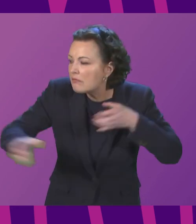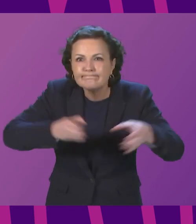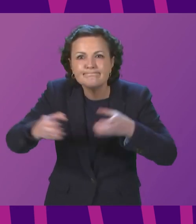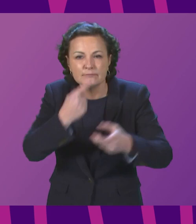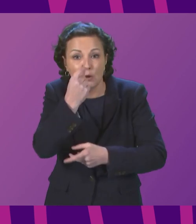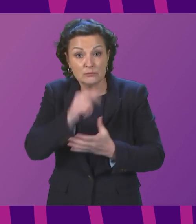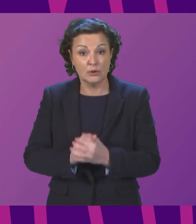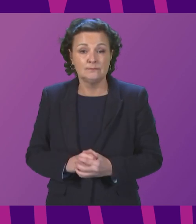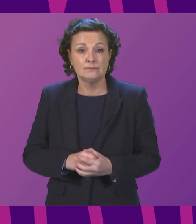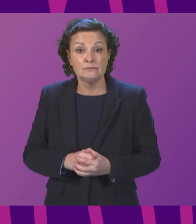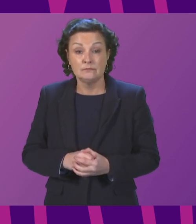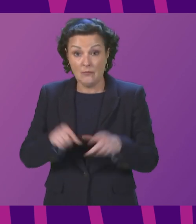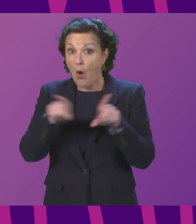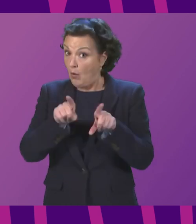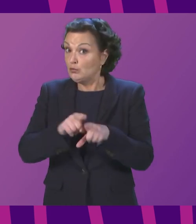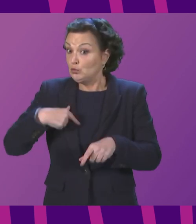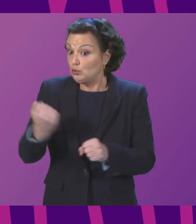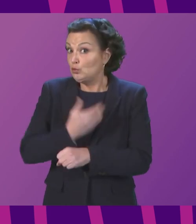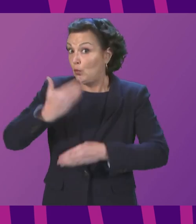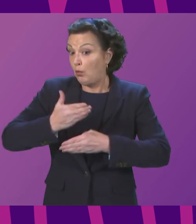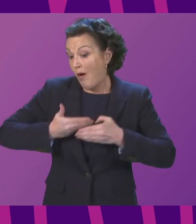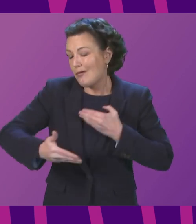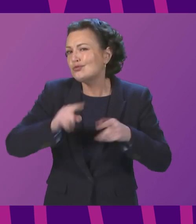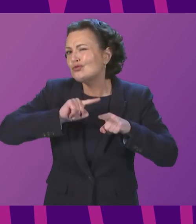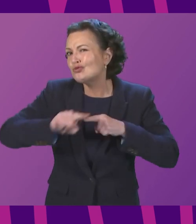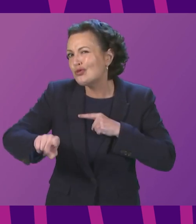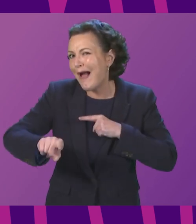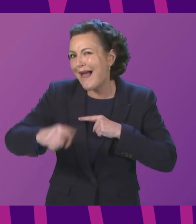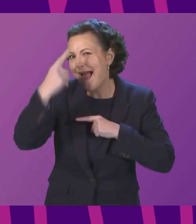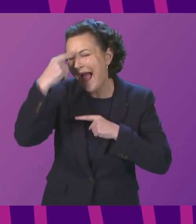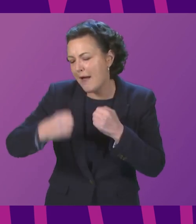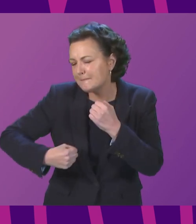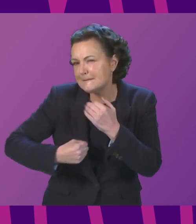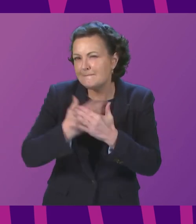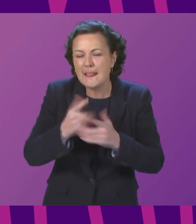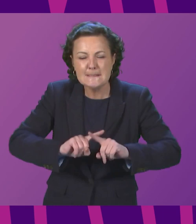is possible. Work is, importantly, also under way to develop alternative patient pathways for people with